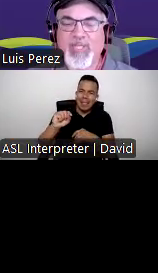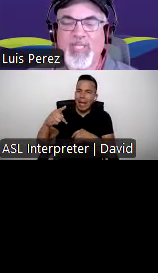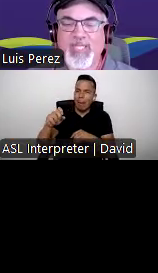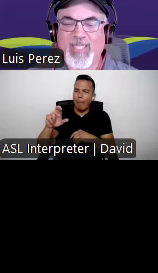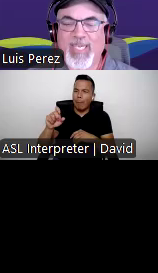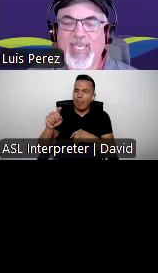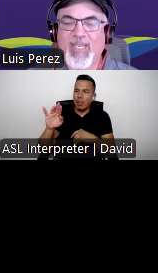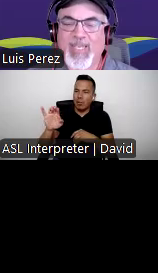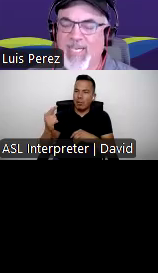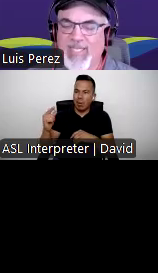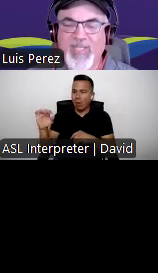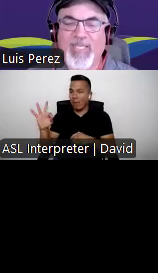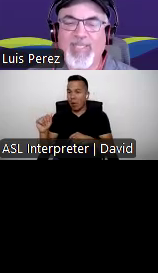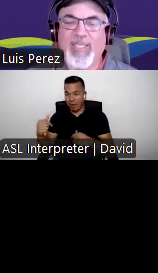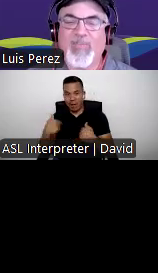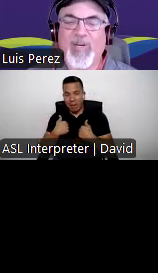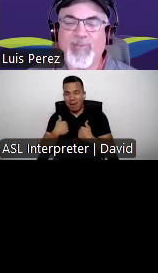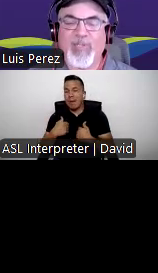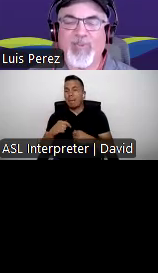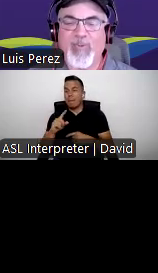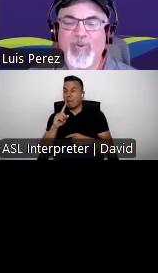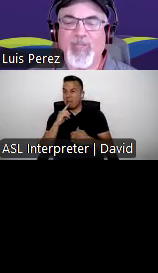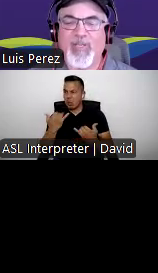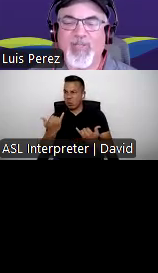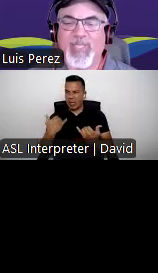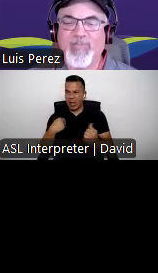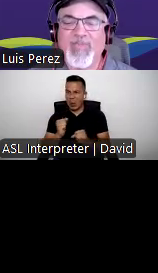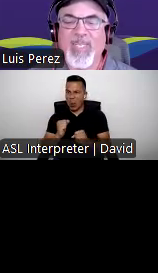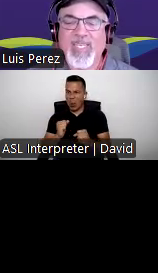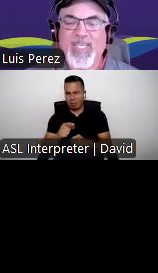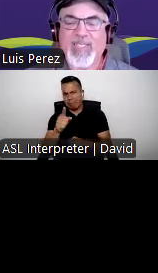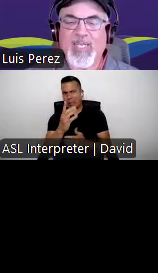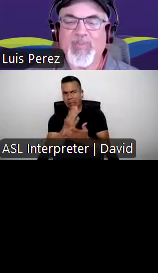bit chilly today, not as chilly as it is probably for some of you around the country. Next slide,